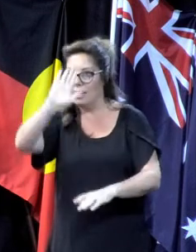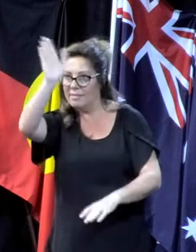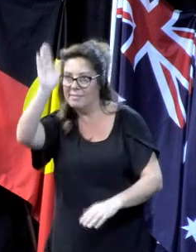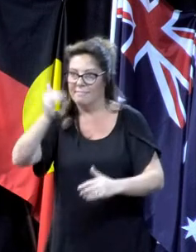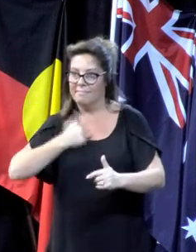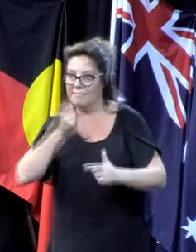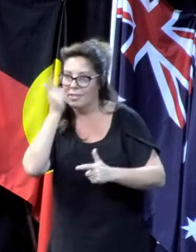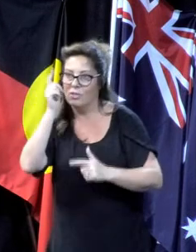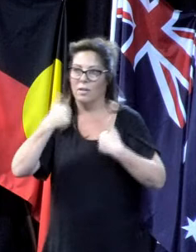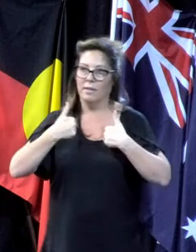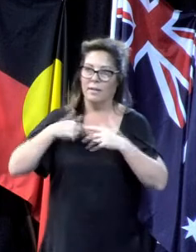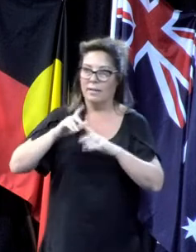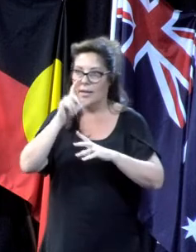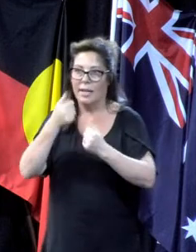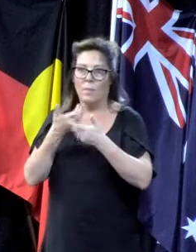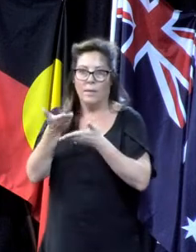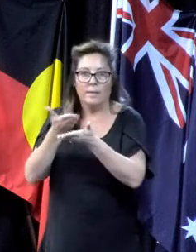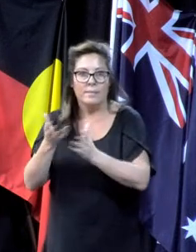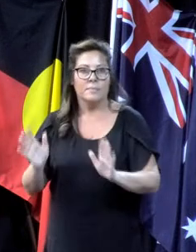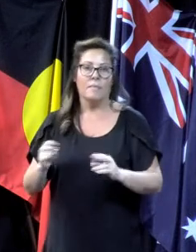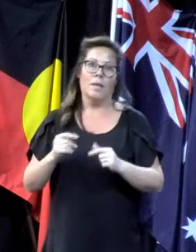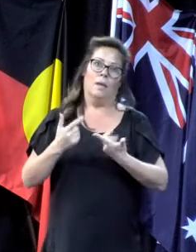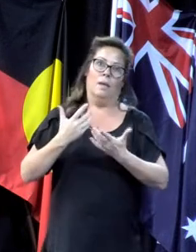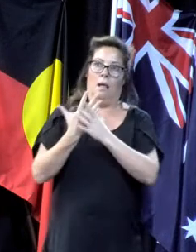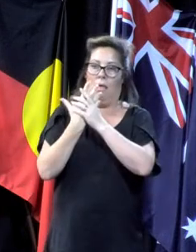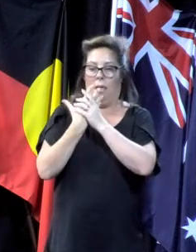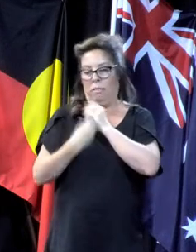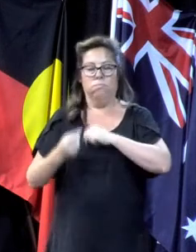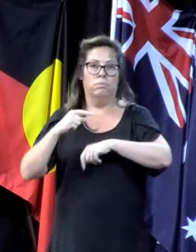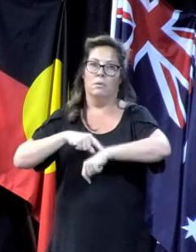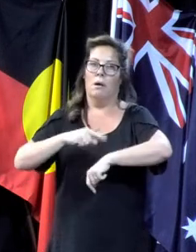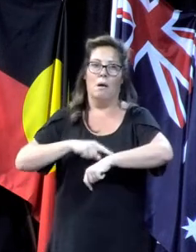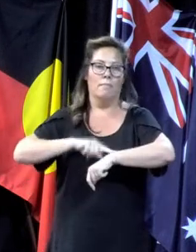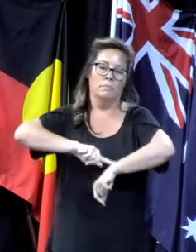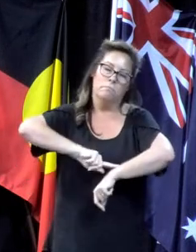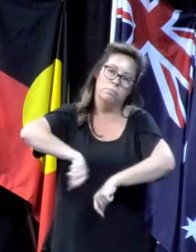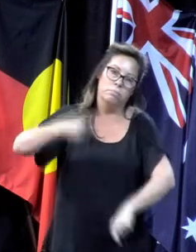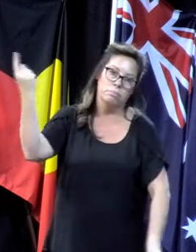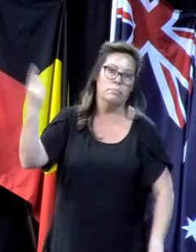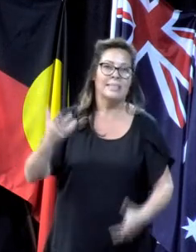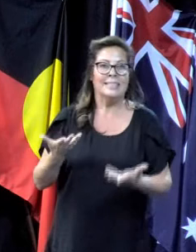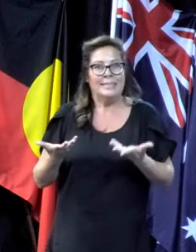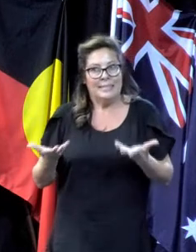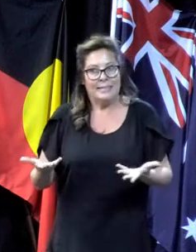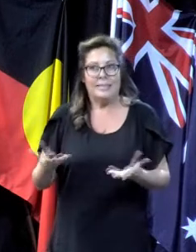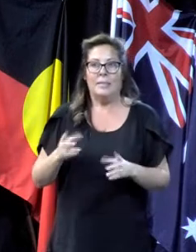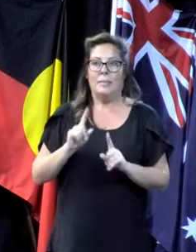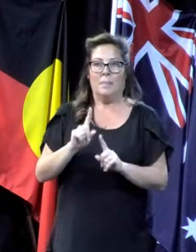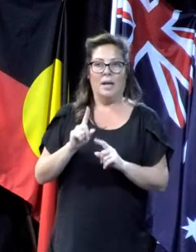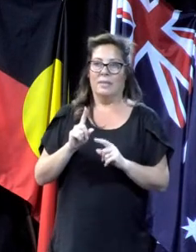It can be a real time consuming activity, actually, to make that contact but as both Pam and Jude said, we really value that contact